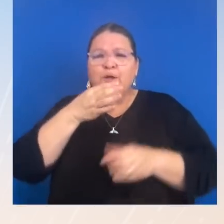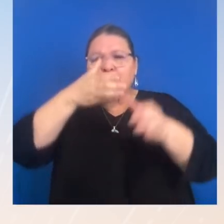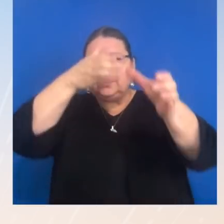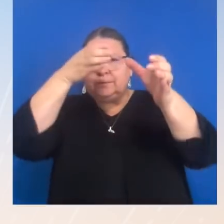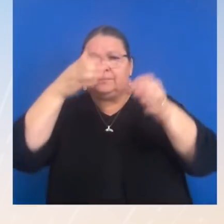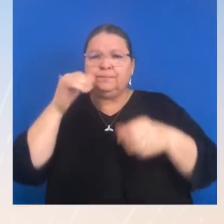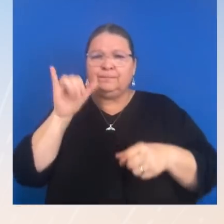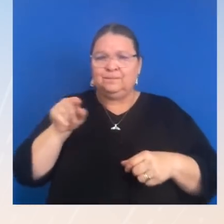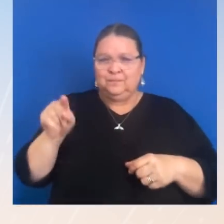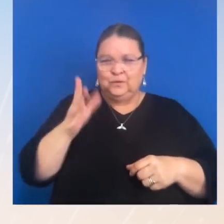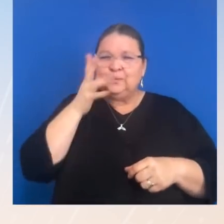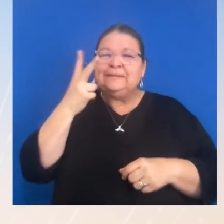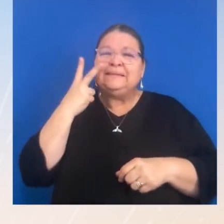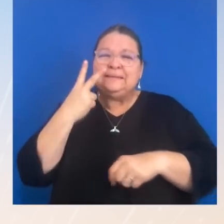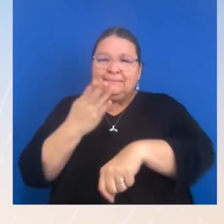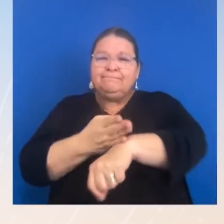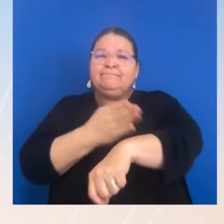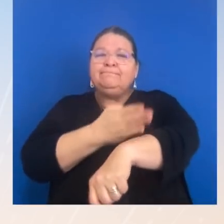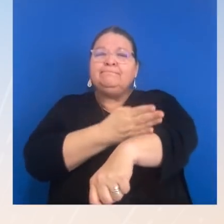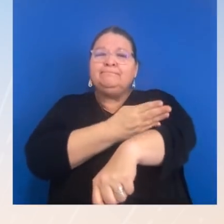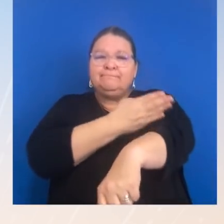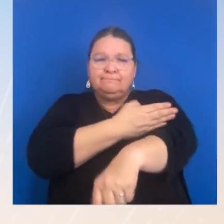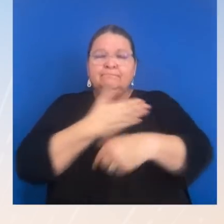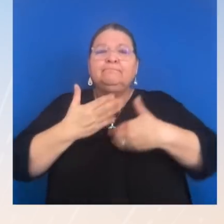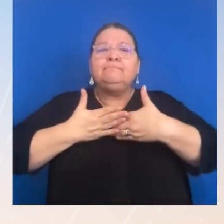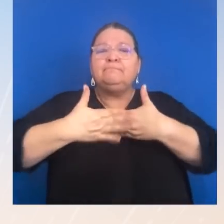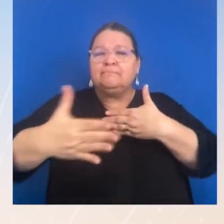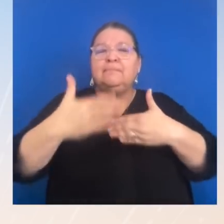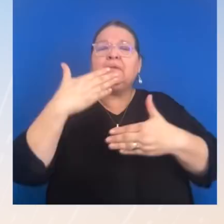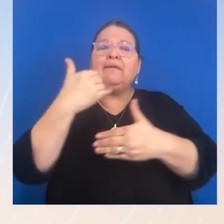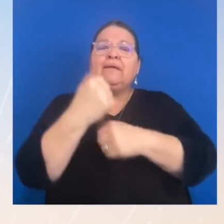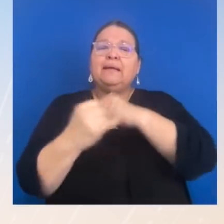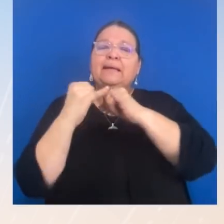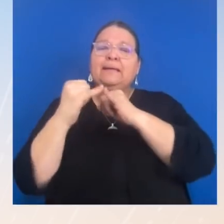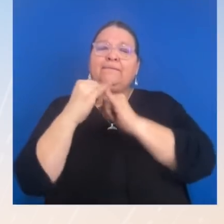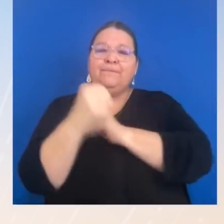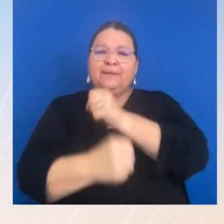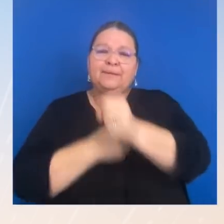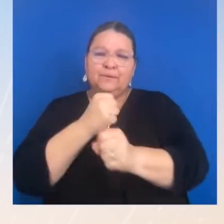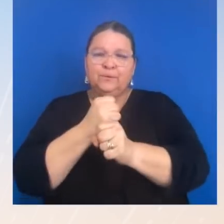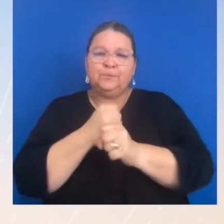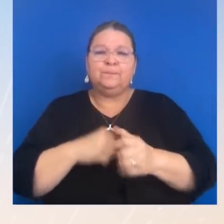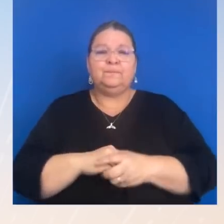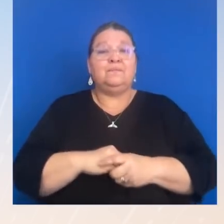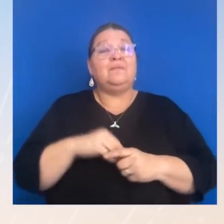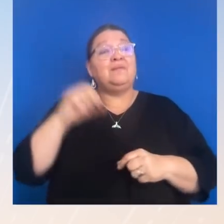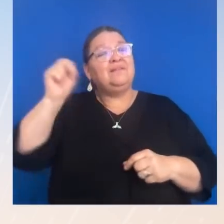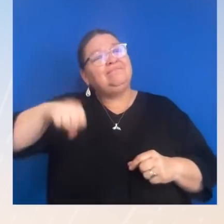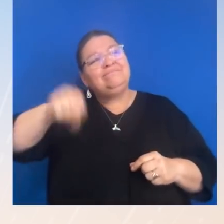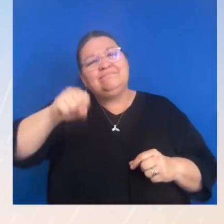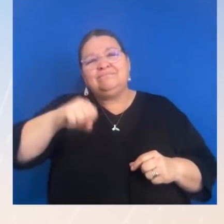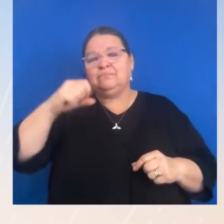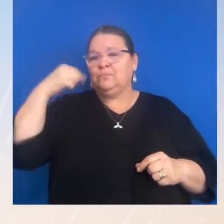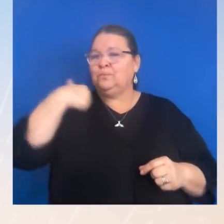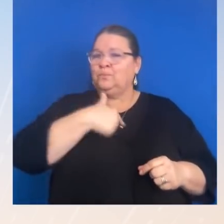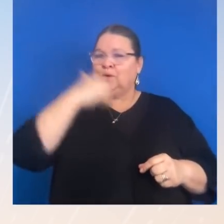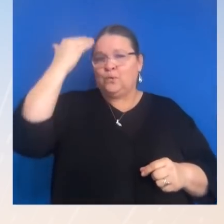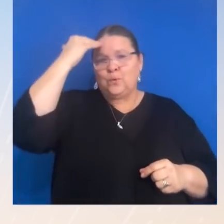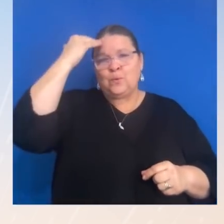we do anticipate that gas prices and energy prices will go up. That is something that the President has conveyed very clearly to the American public.